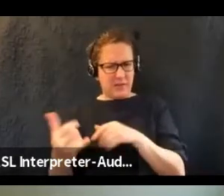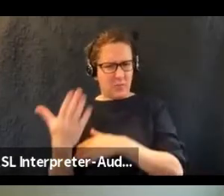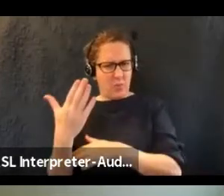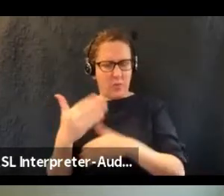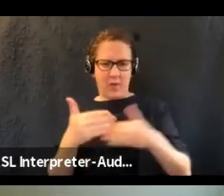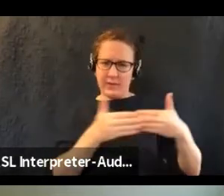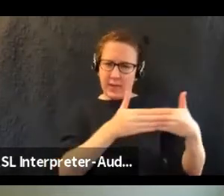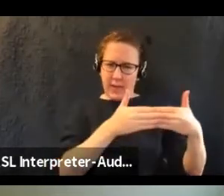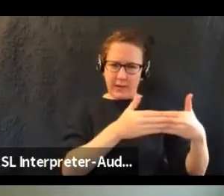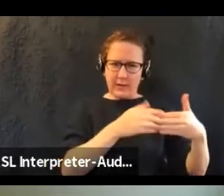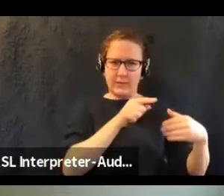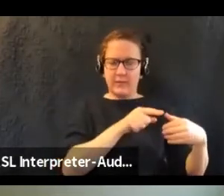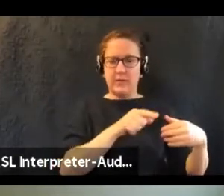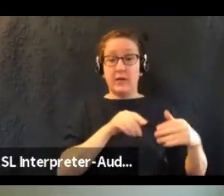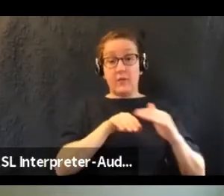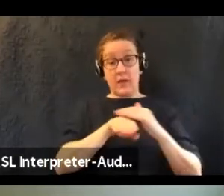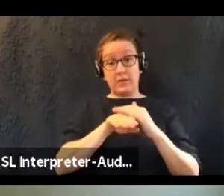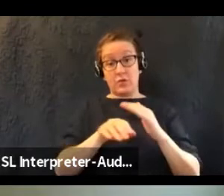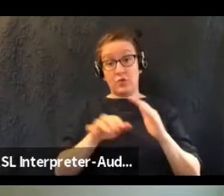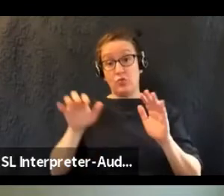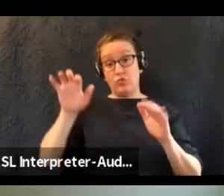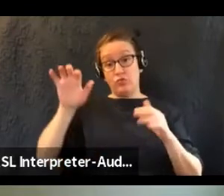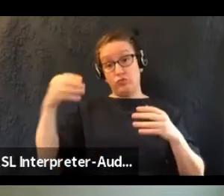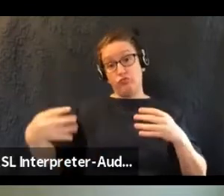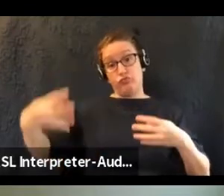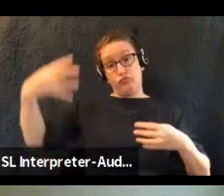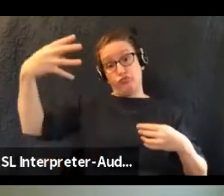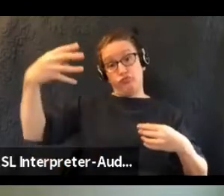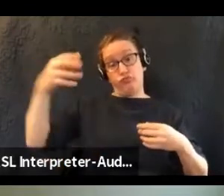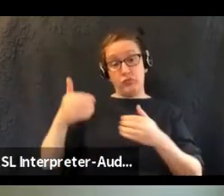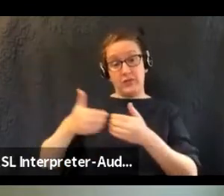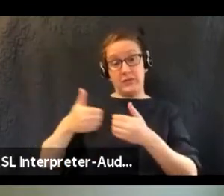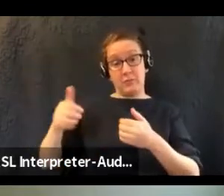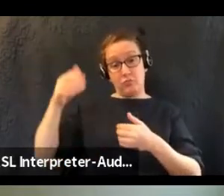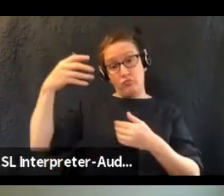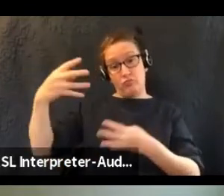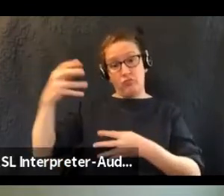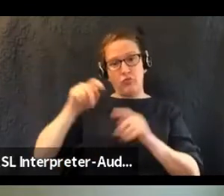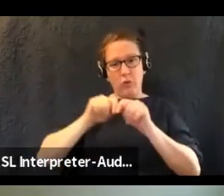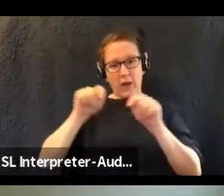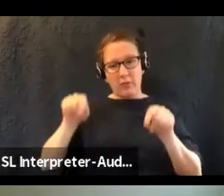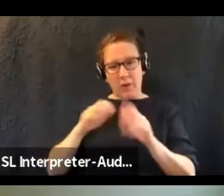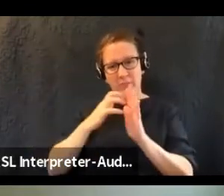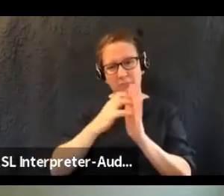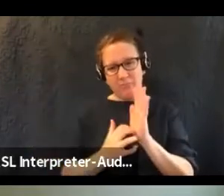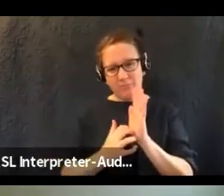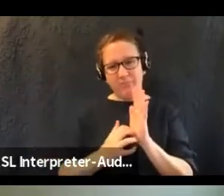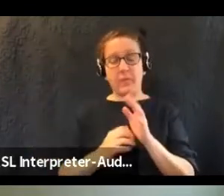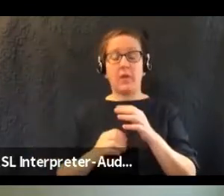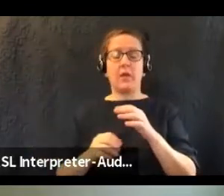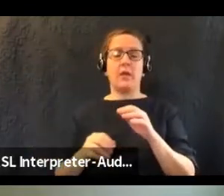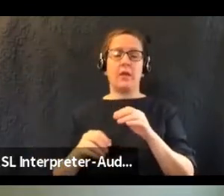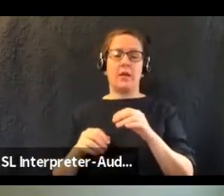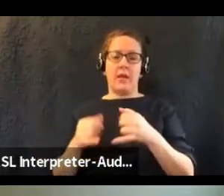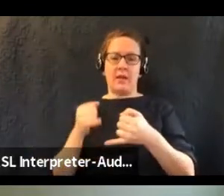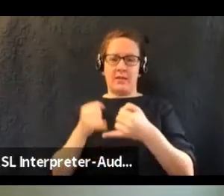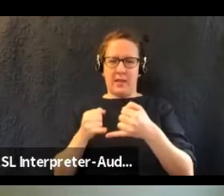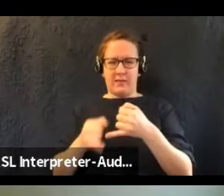You have access to a transcript, and there's a list of resources at the end in digital